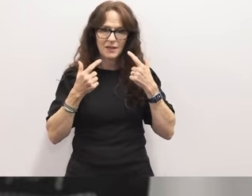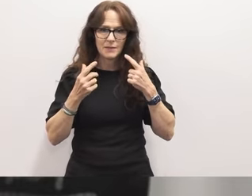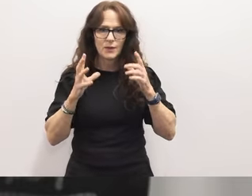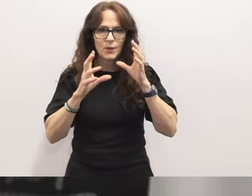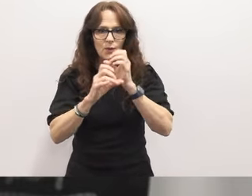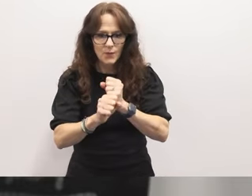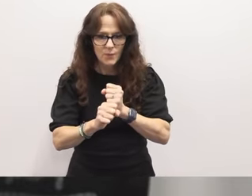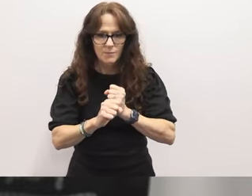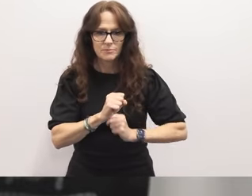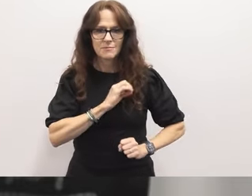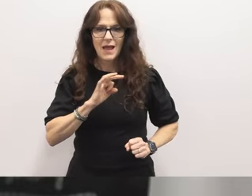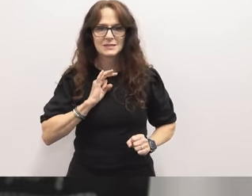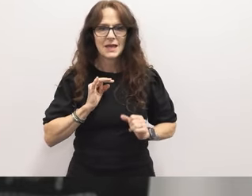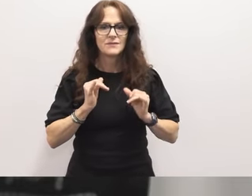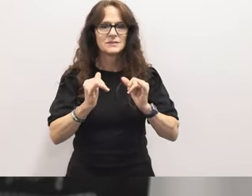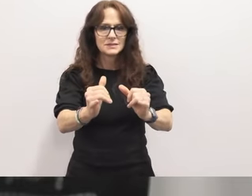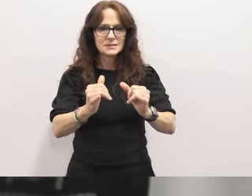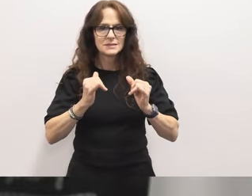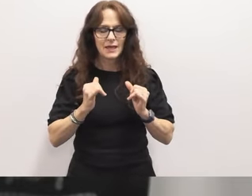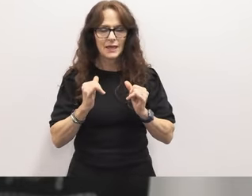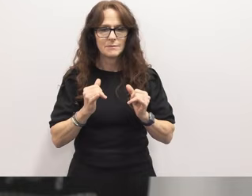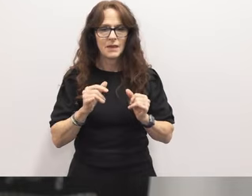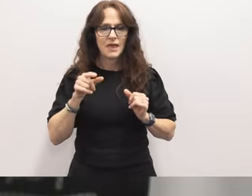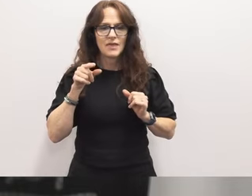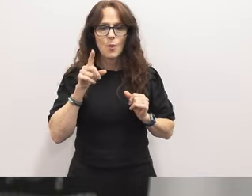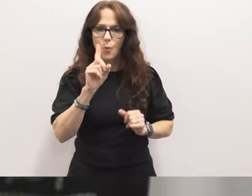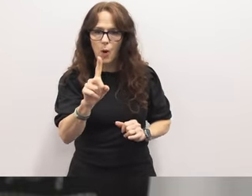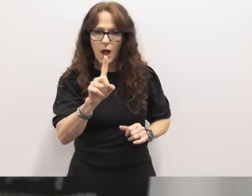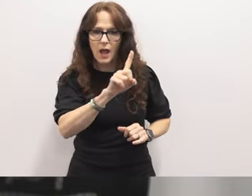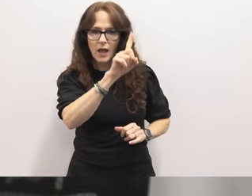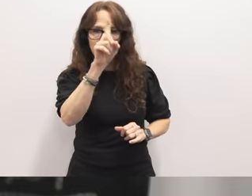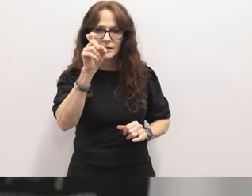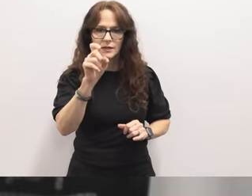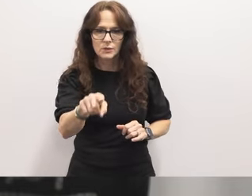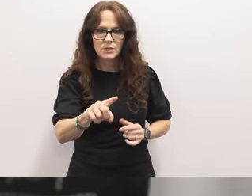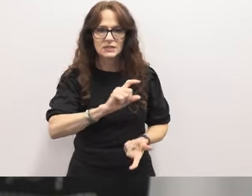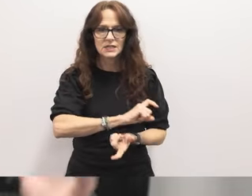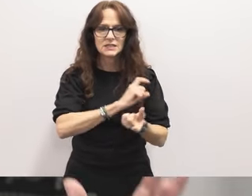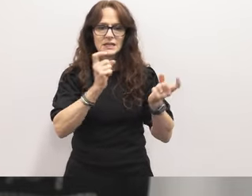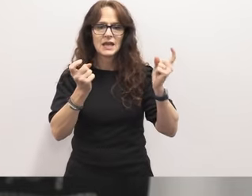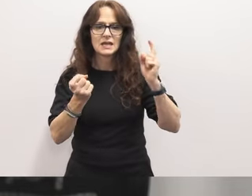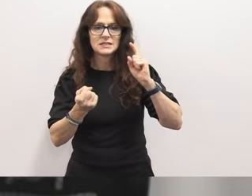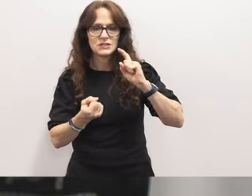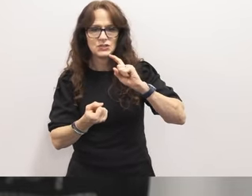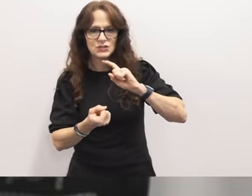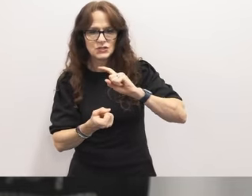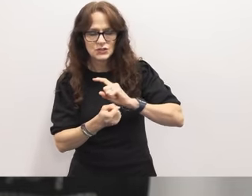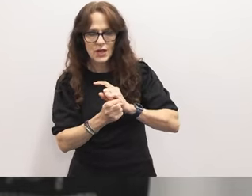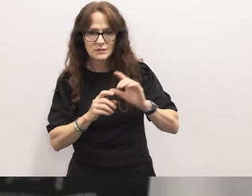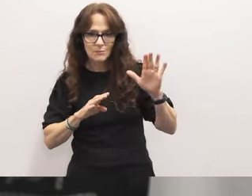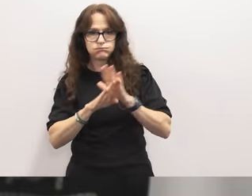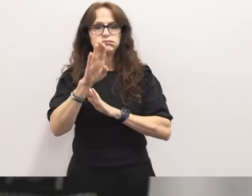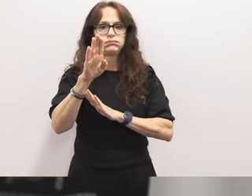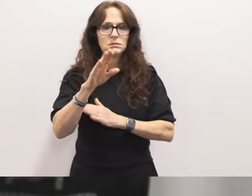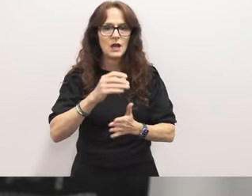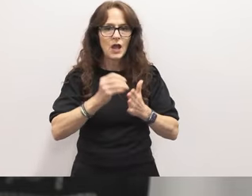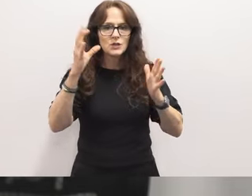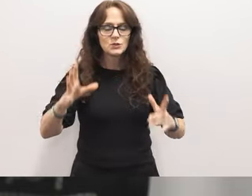My staff was the same way. This is how one question can change the entire trajectory of a student's thinking.